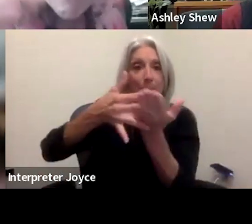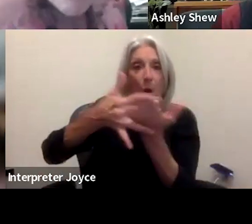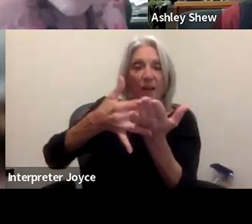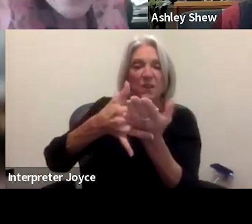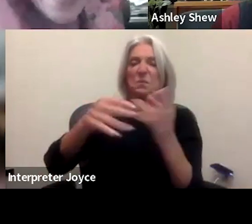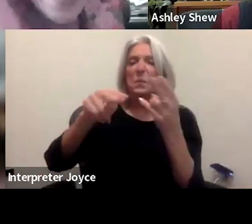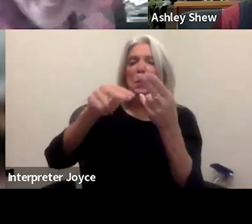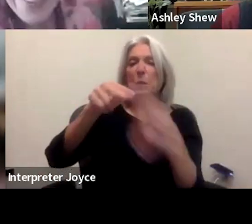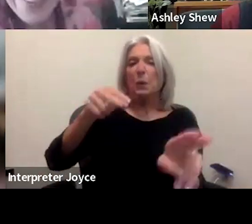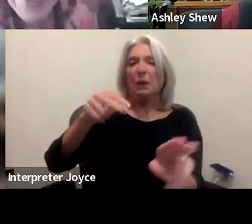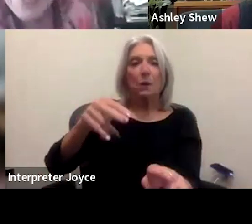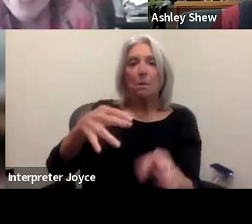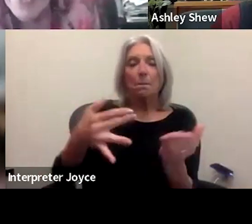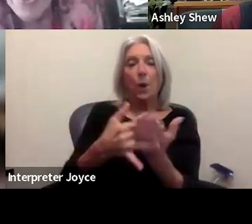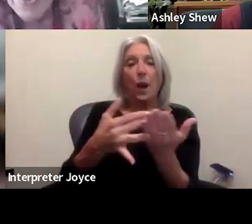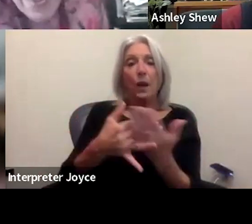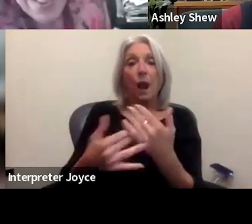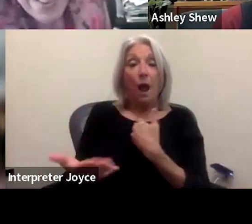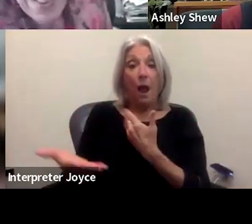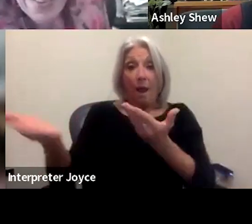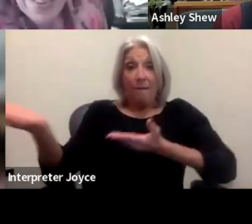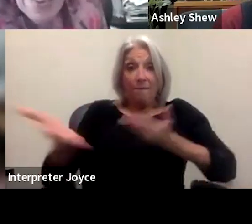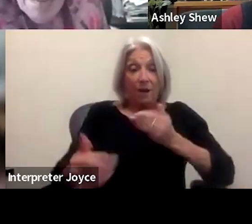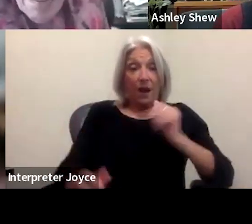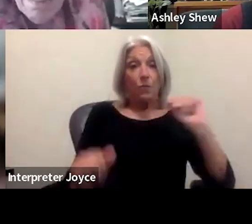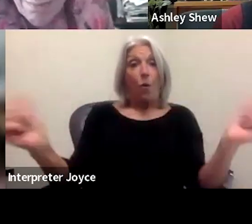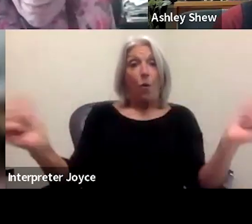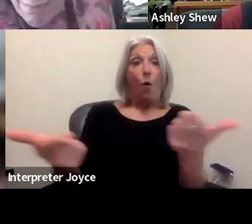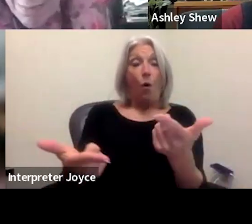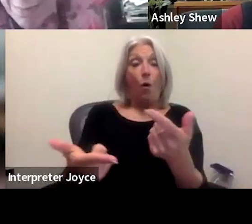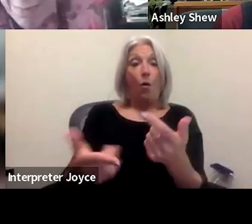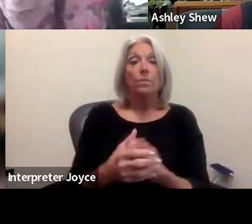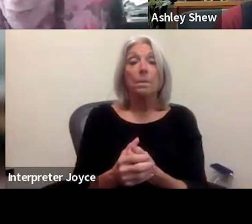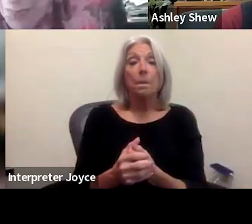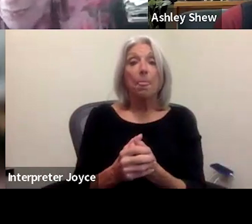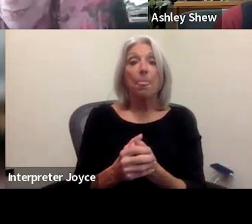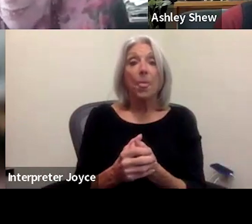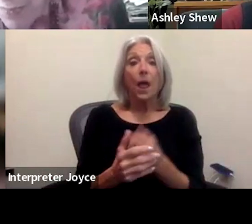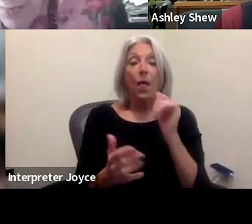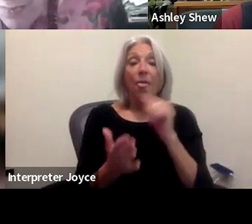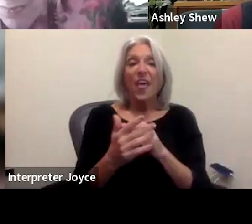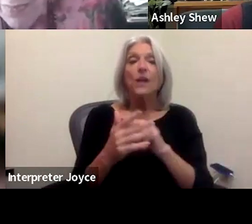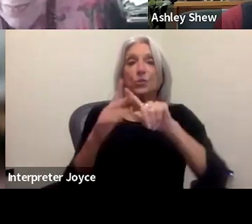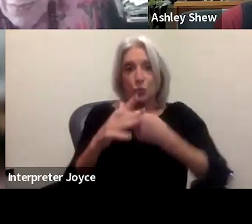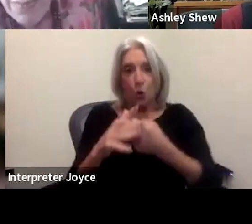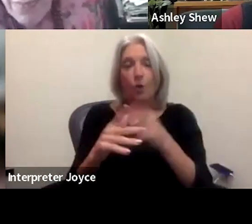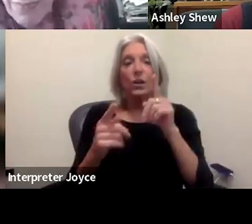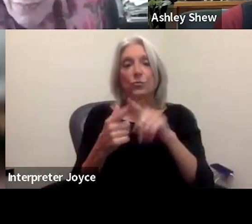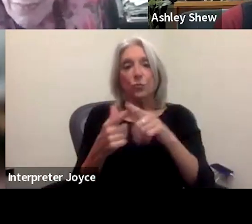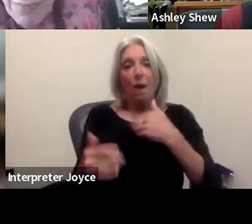And I invite all the attendees, as questions are coming up for you, to use the Q&A